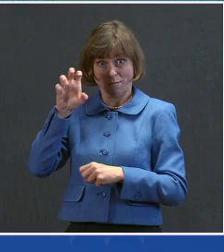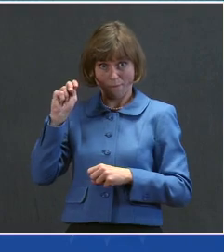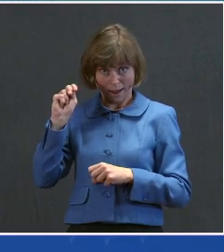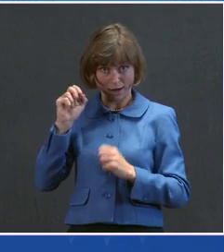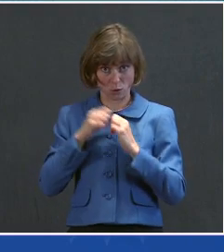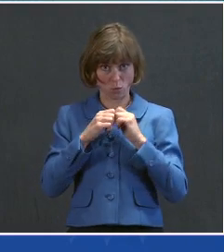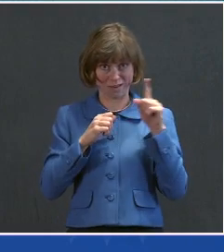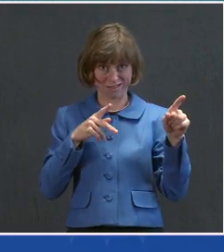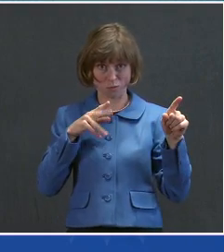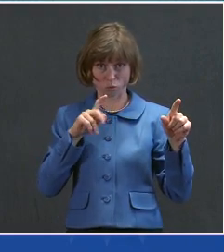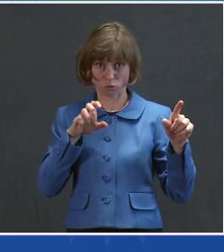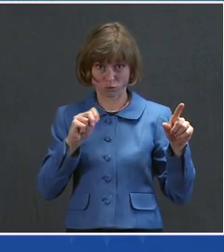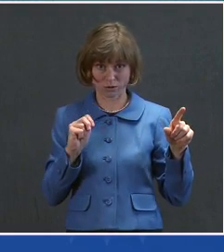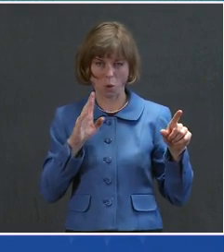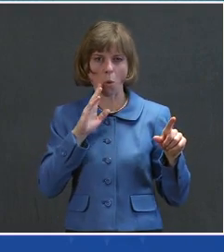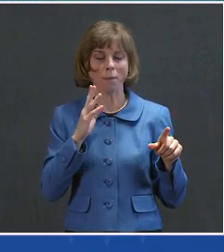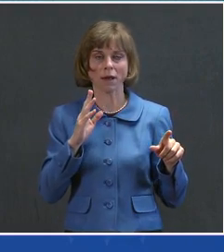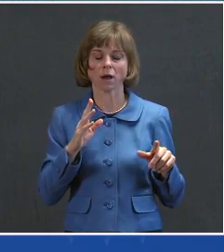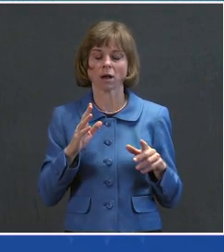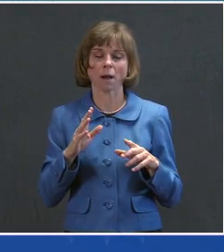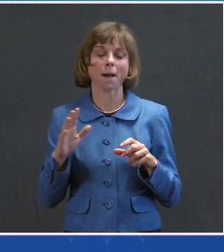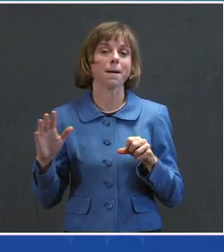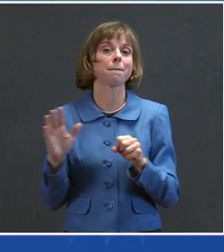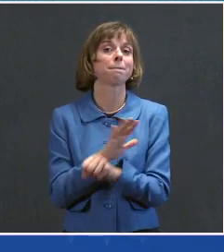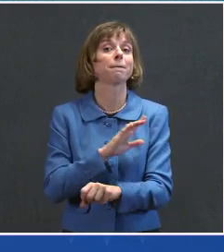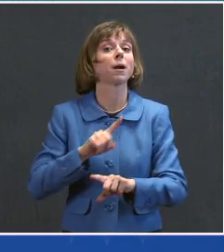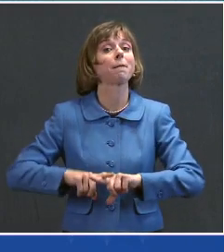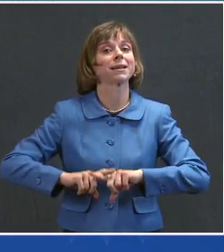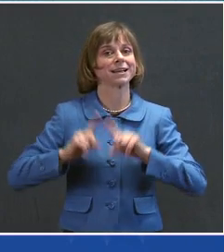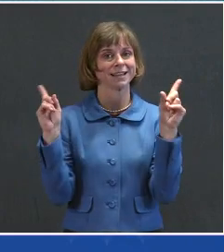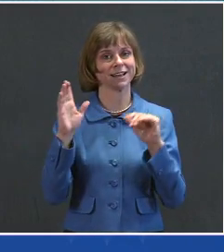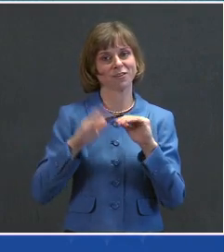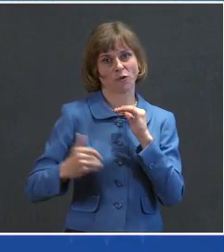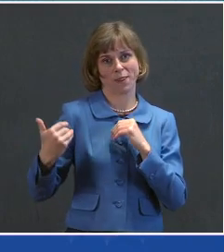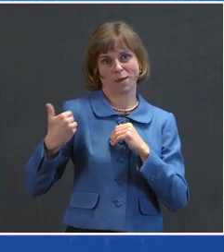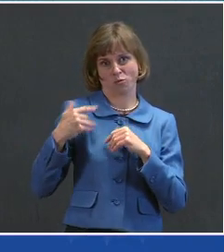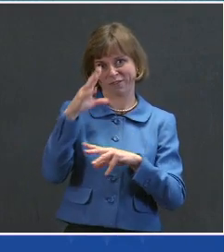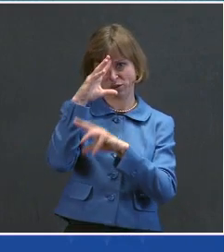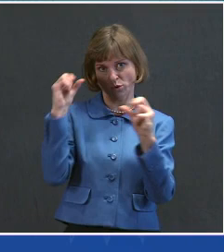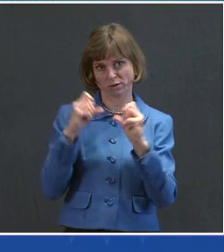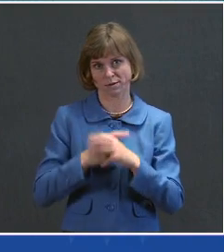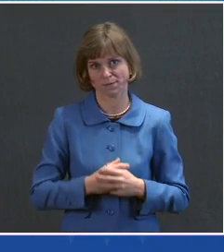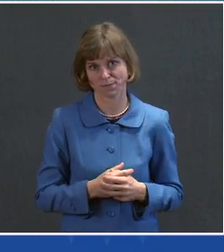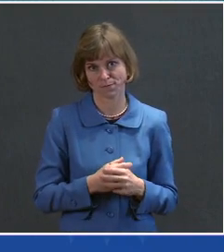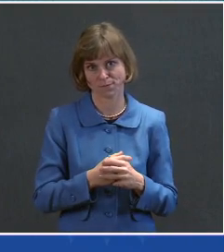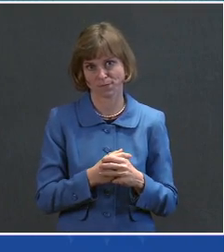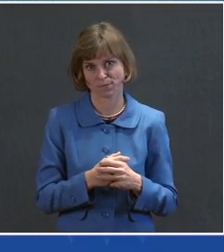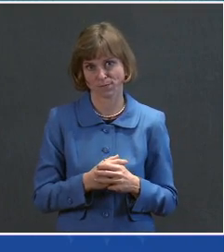will be quite different from the last administration. Go ahead. The Press: Yes, Jen, sort of following up on that.